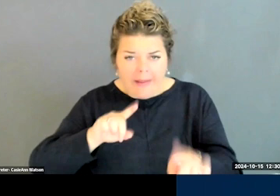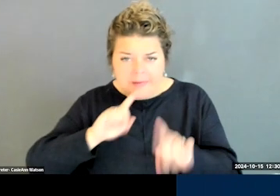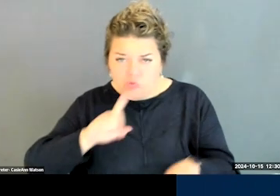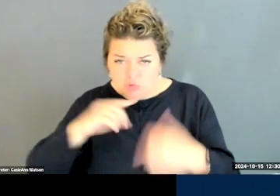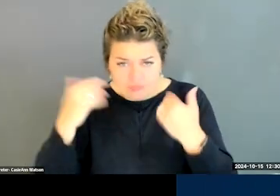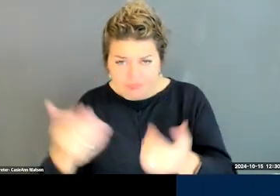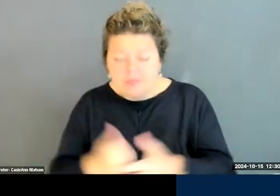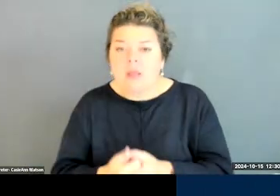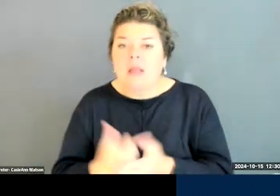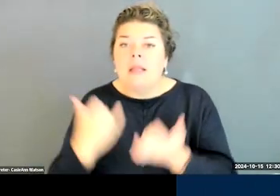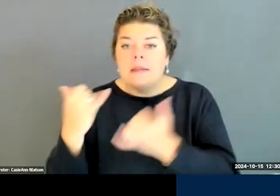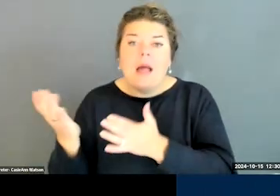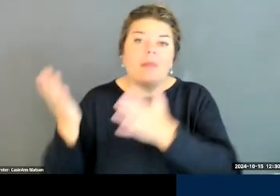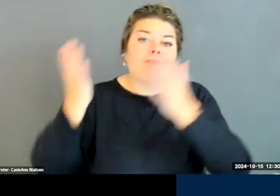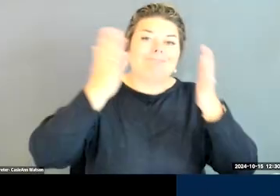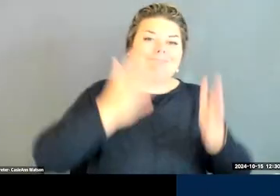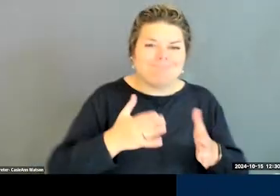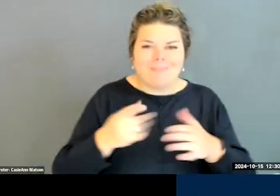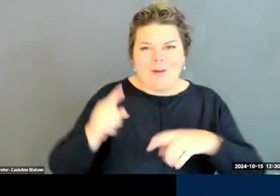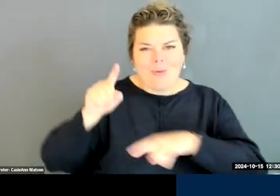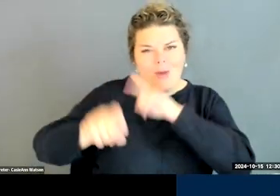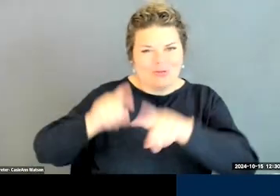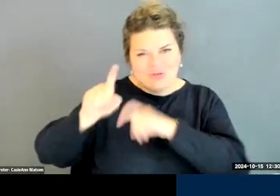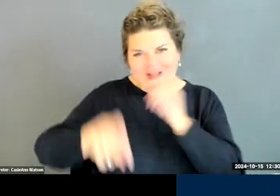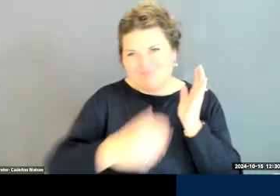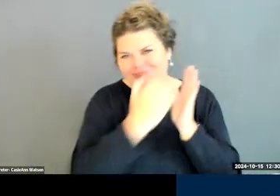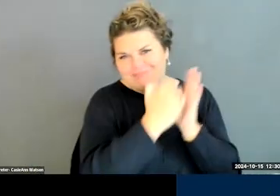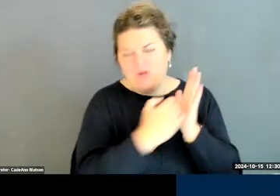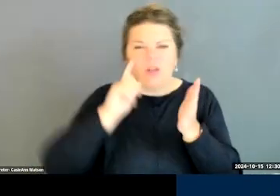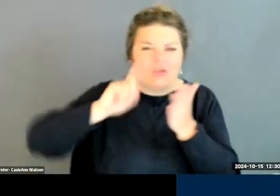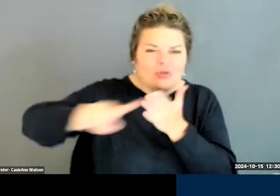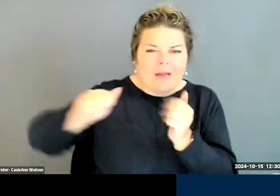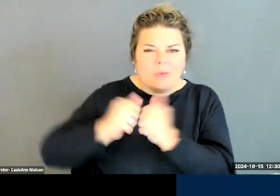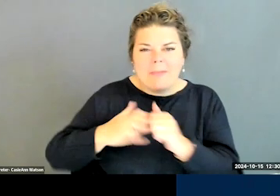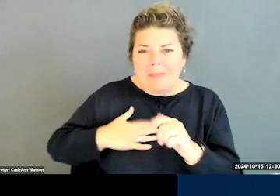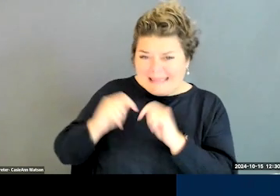to a question section. So I wanna check in with my team to see if there